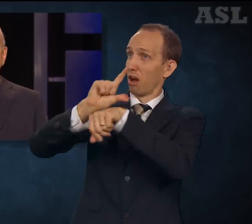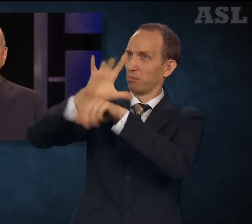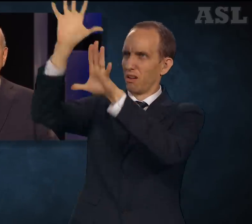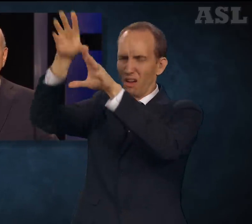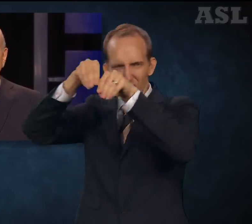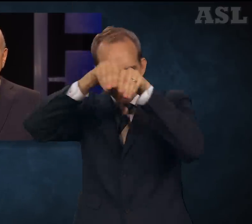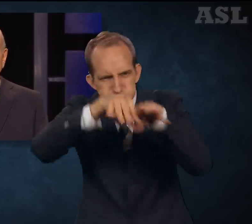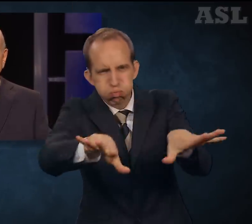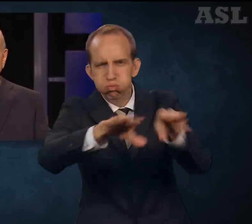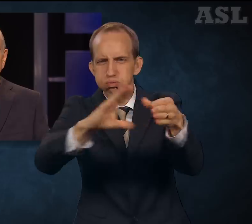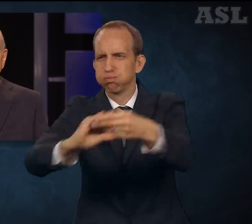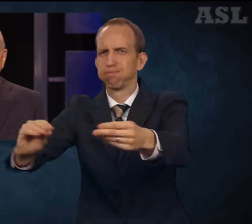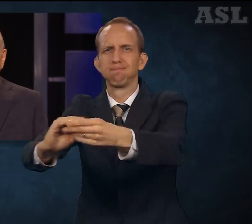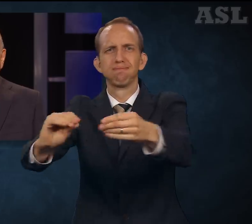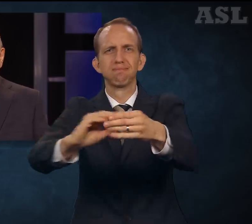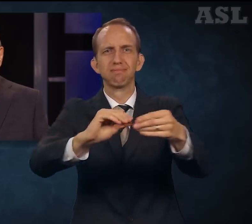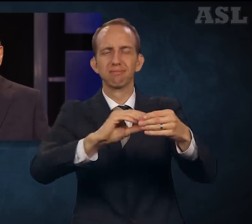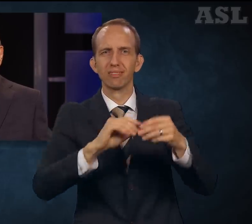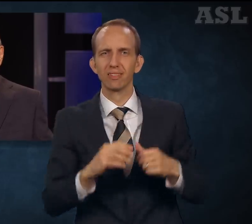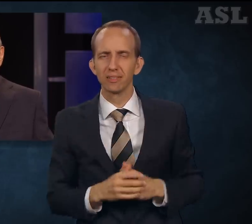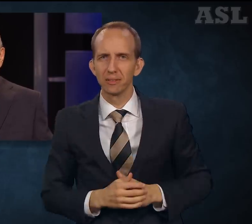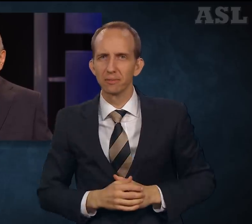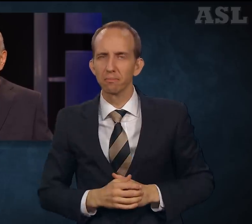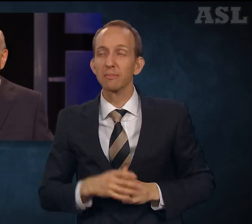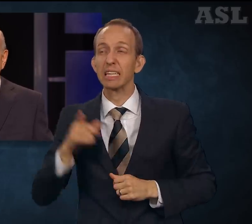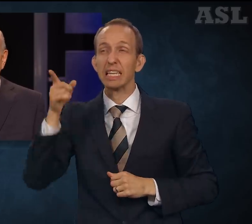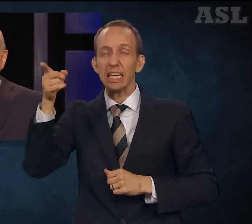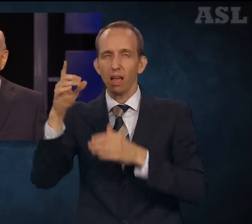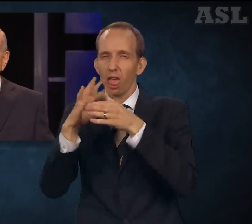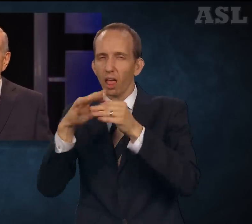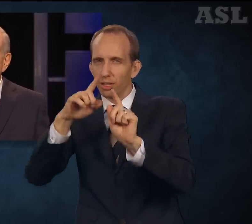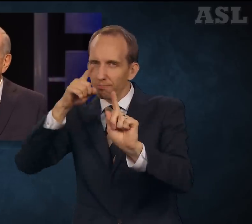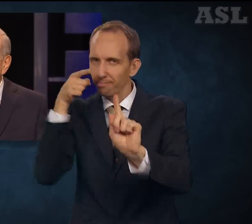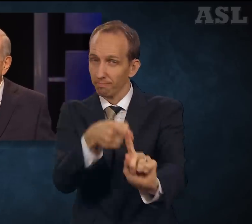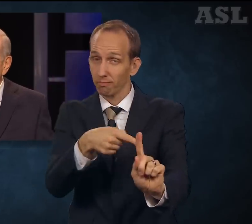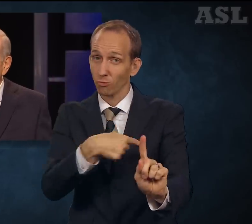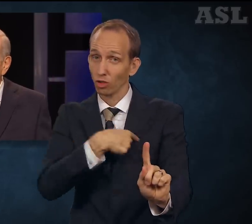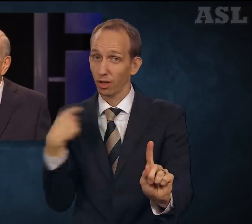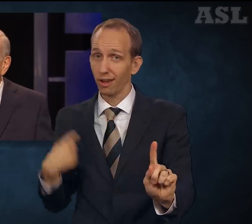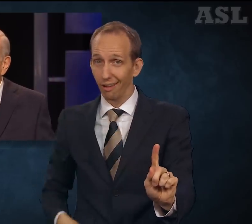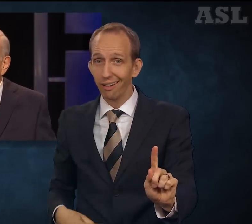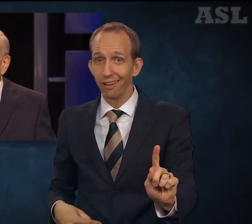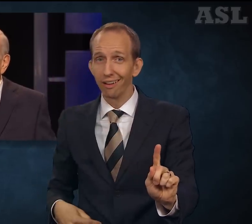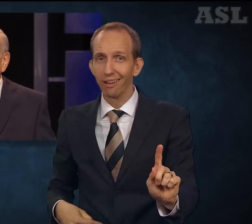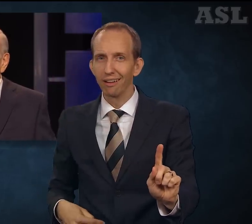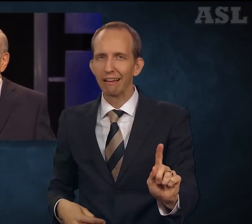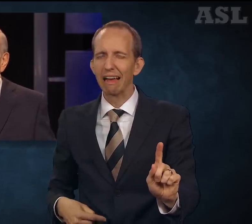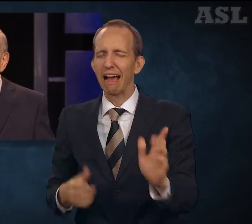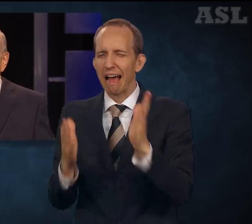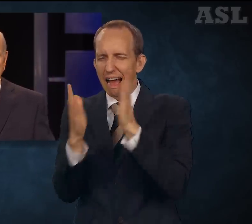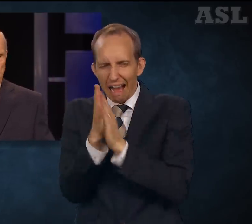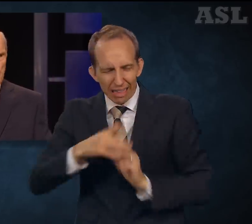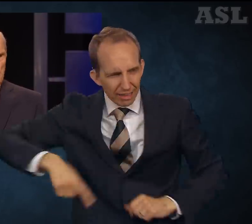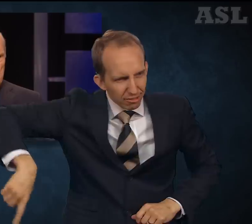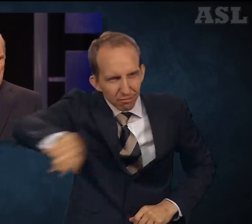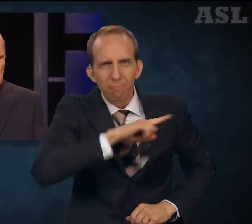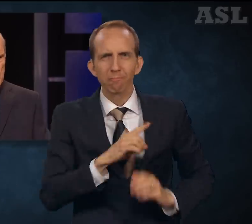THAT THE GOSPEL OF JESUS CHRIST COULD BE BROUGHT TO ALL PEOPLE ON EARTH.